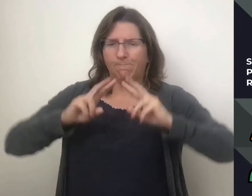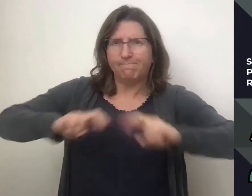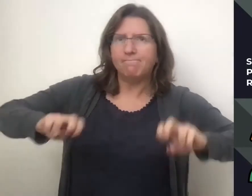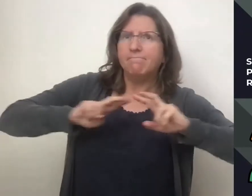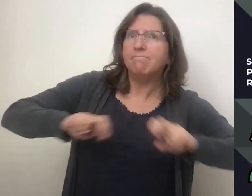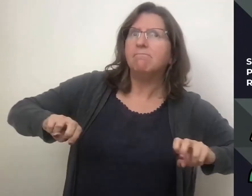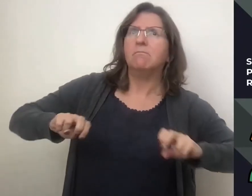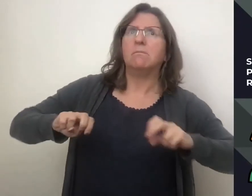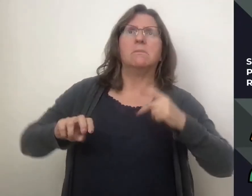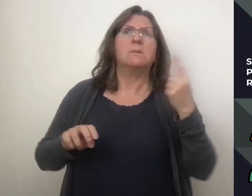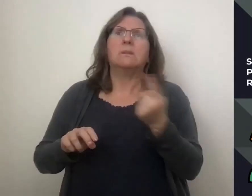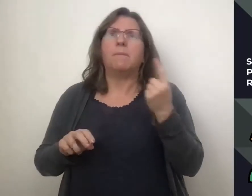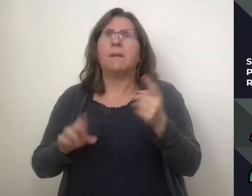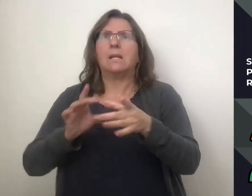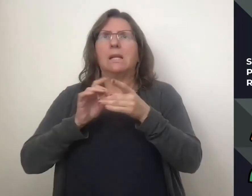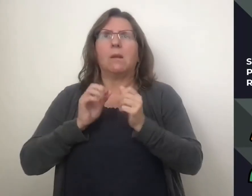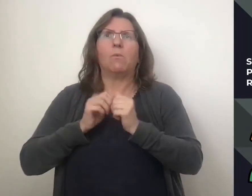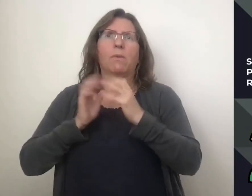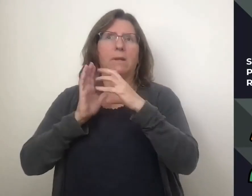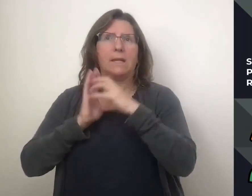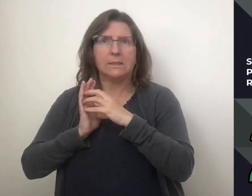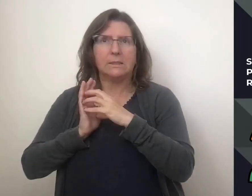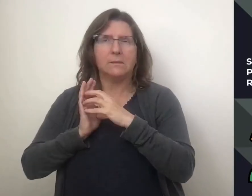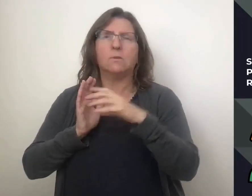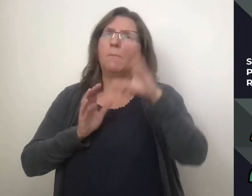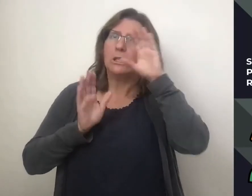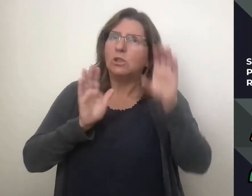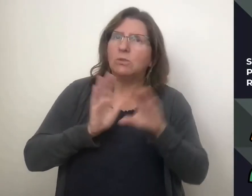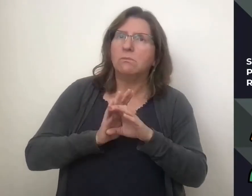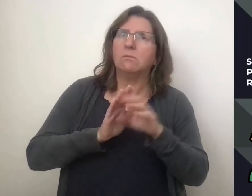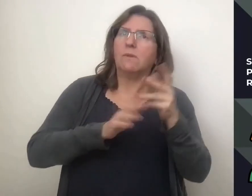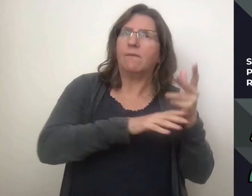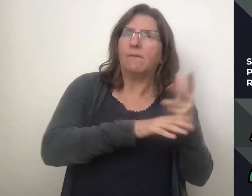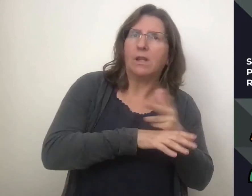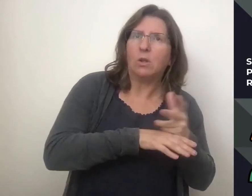to analyze something creative be it print, images or video.